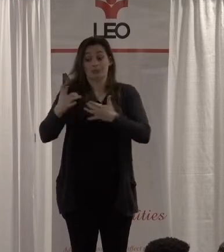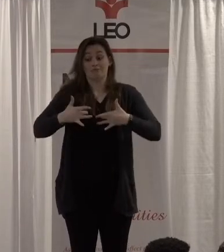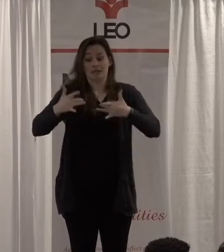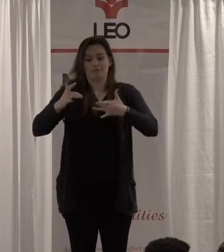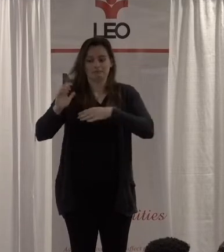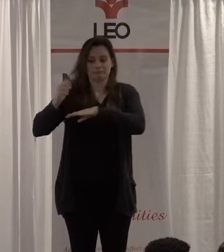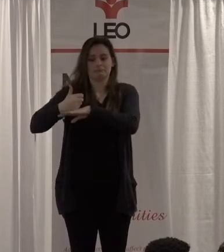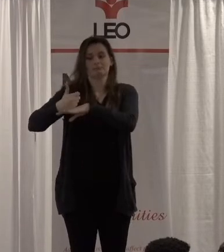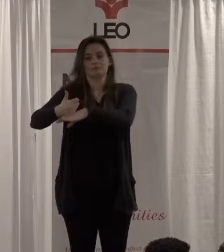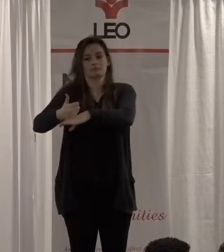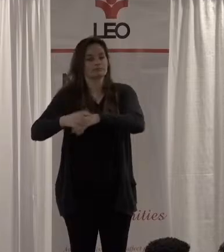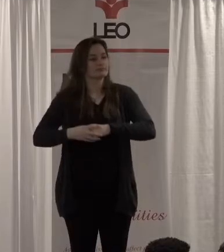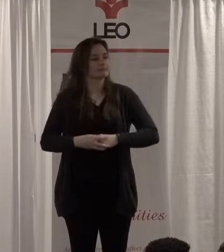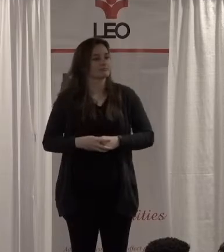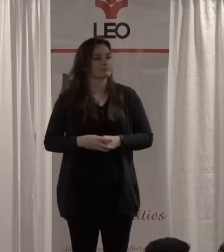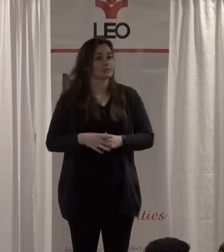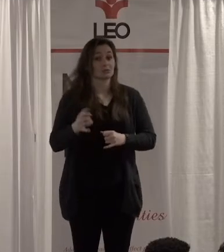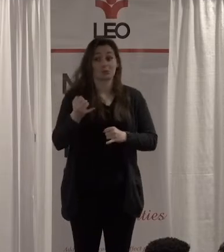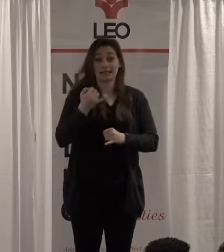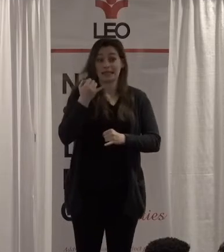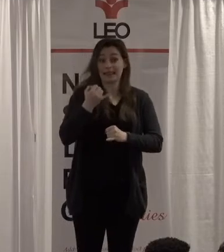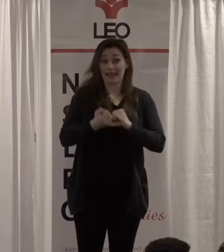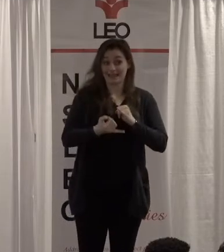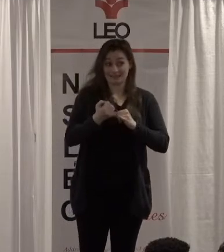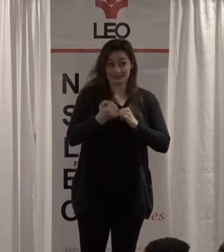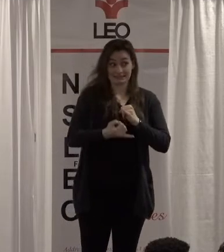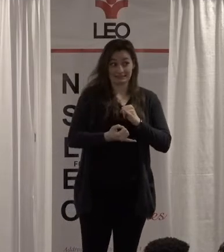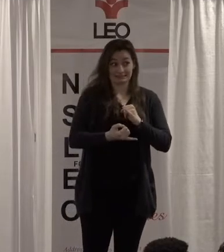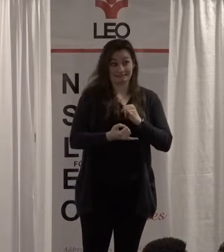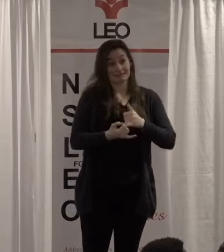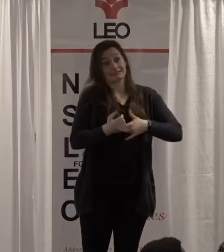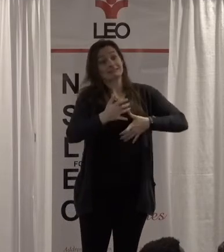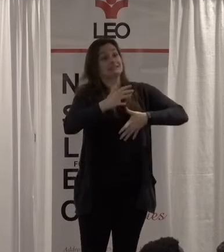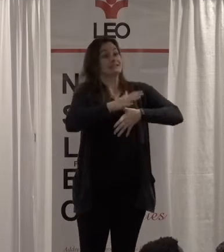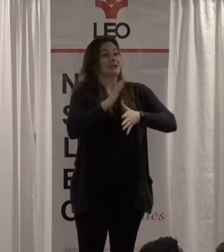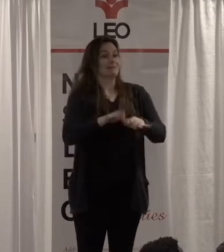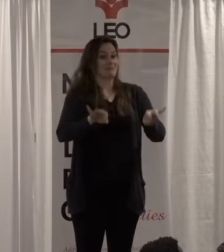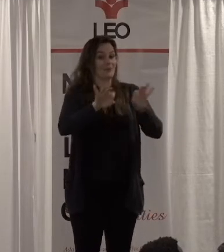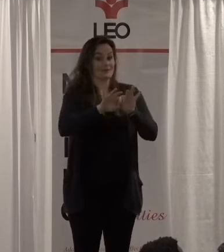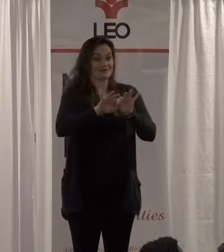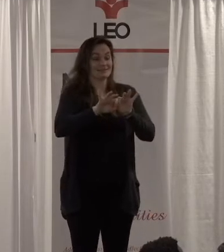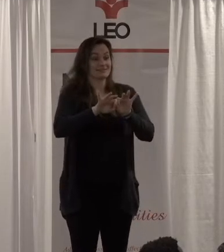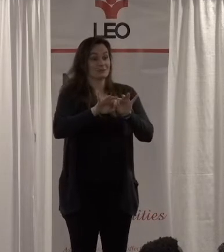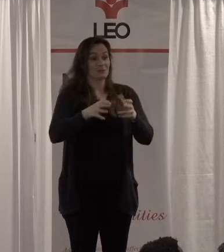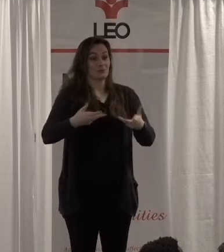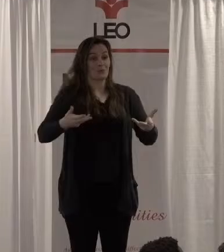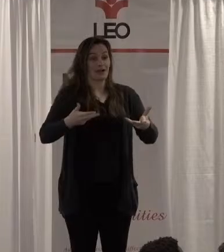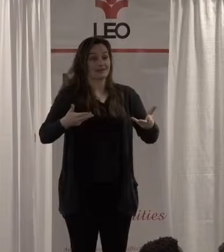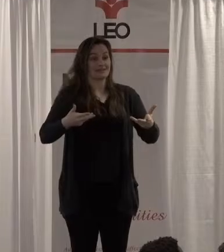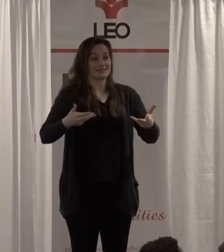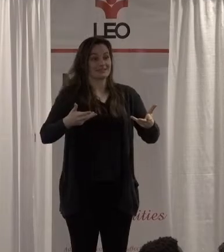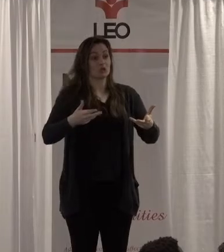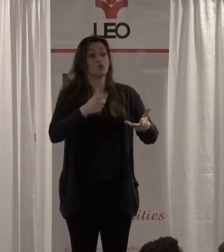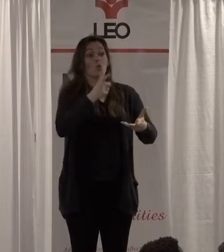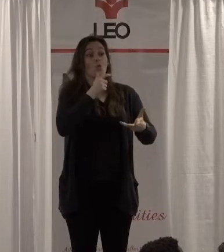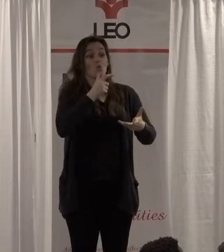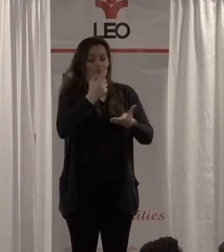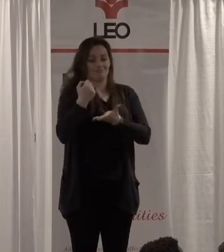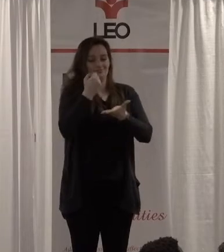AND I GUESS FINALLY AND I GUESS MOST IMPORTANTLY IS CONGRATULATIONS TO THE SCHOLARSHIP RECIPIENTS.